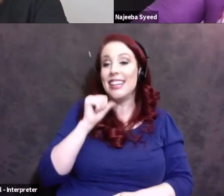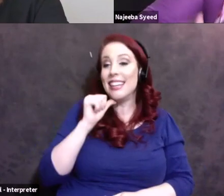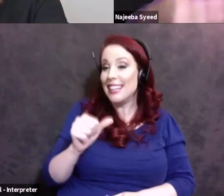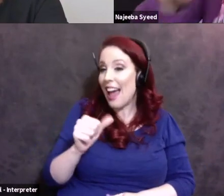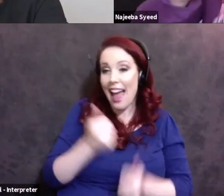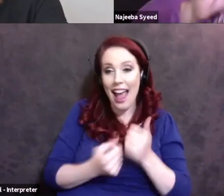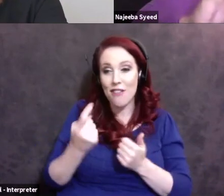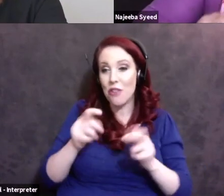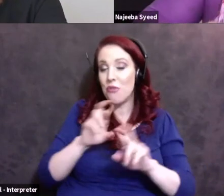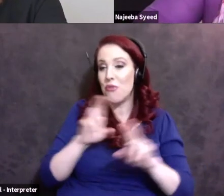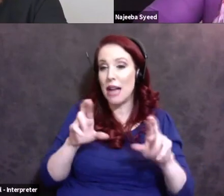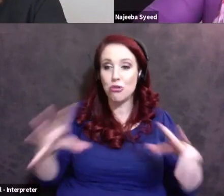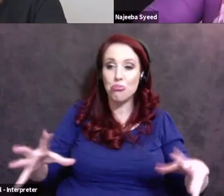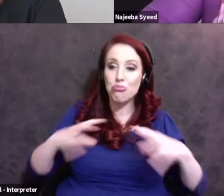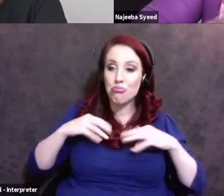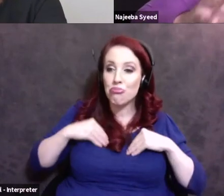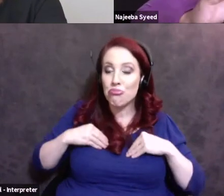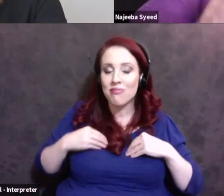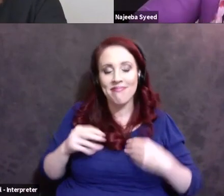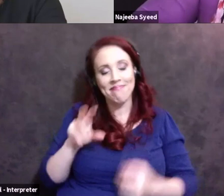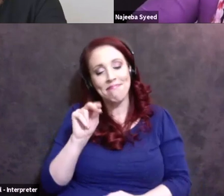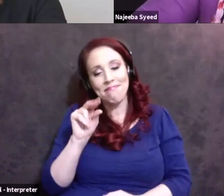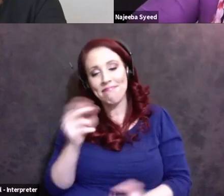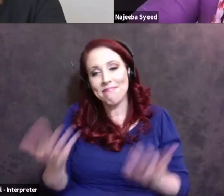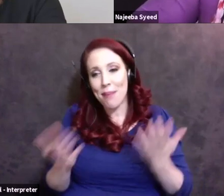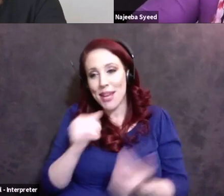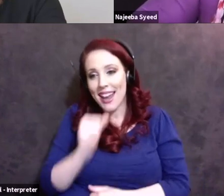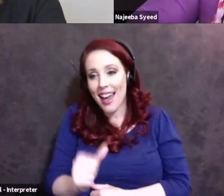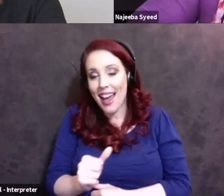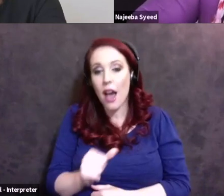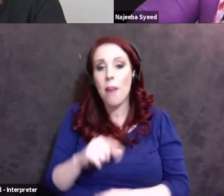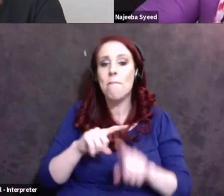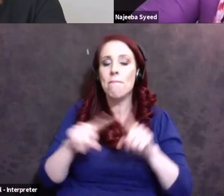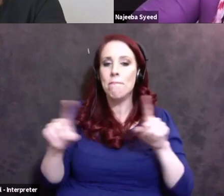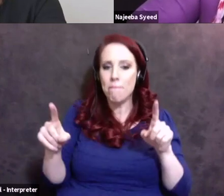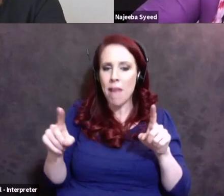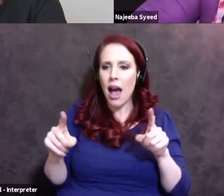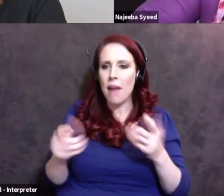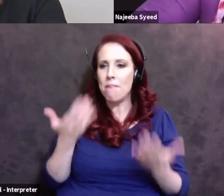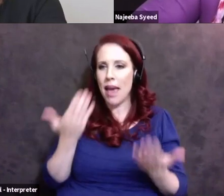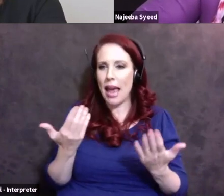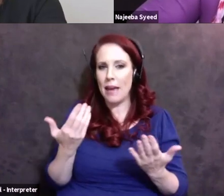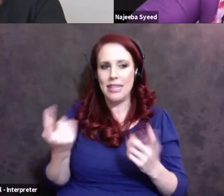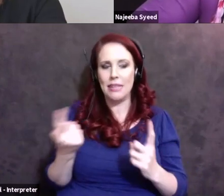They may just be at the point where something is so... it evokes such a deep response that